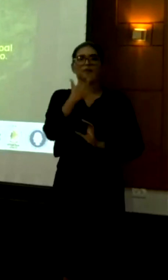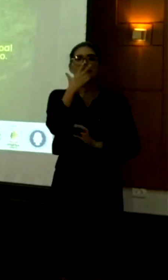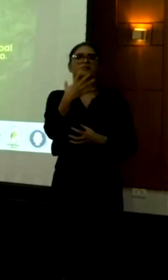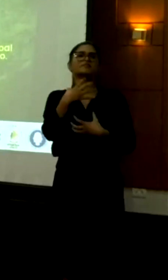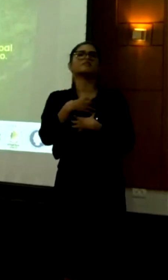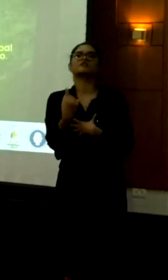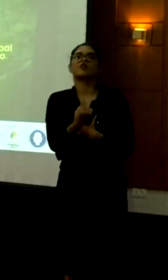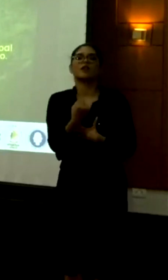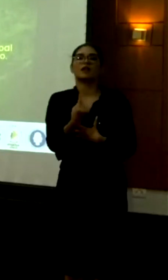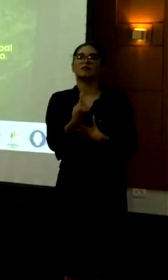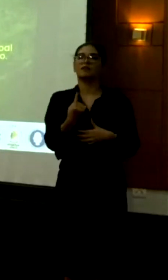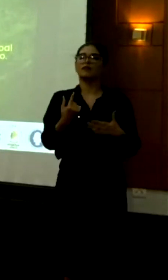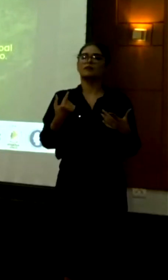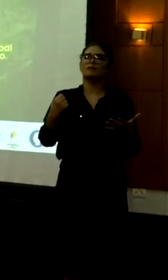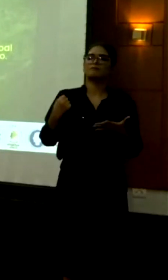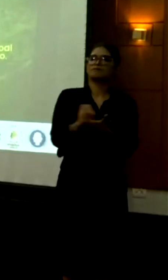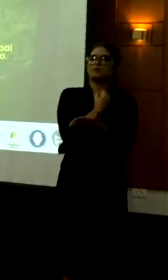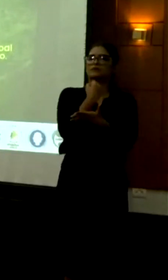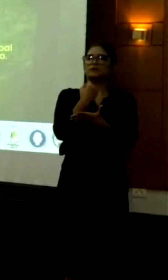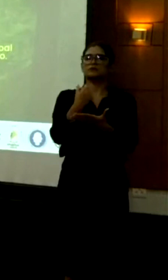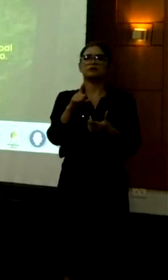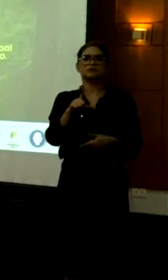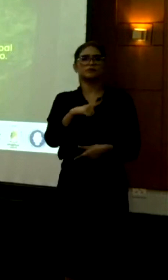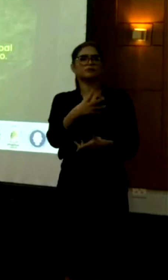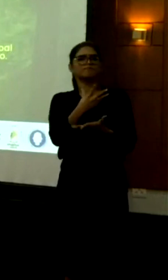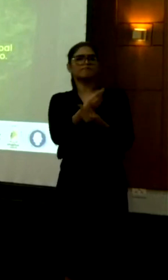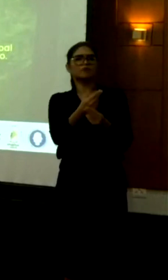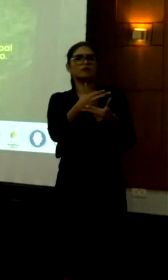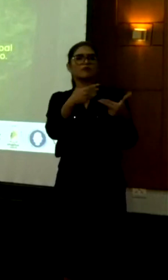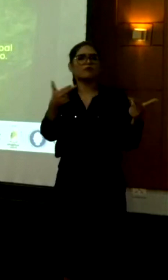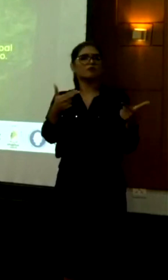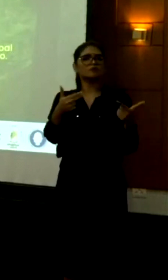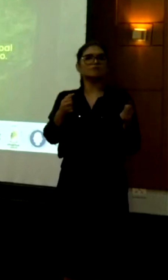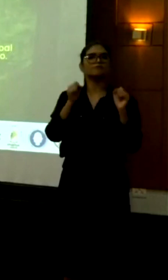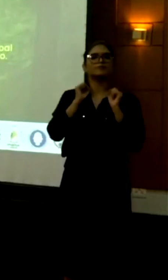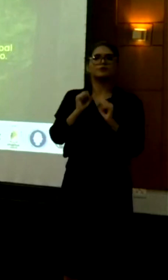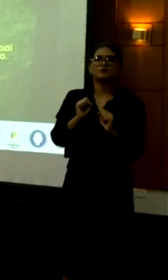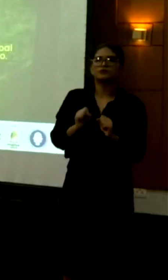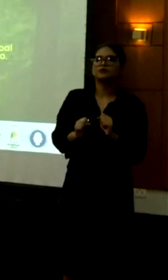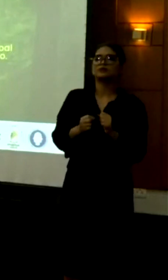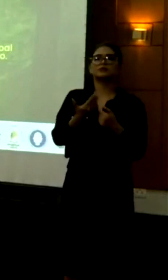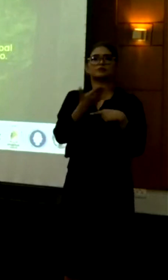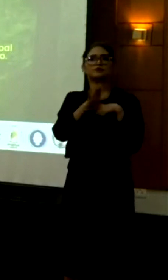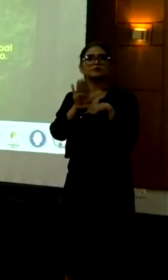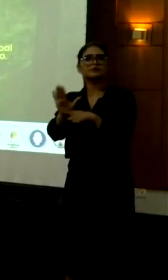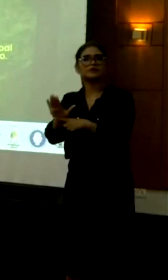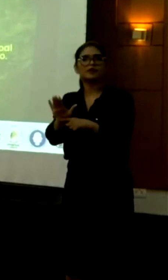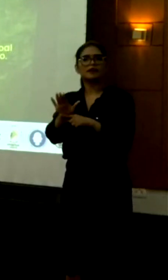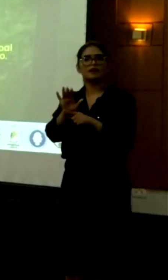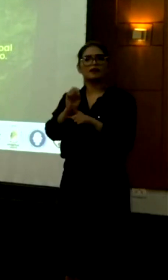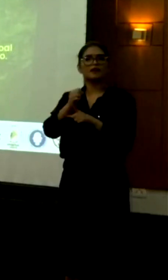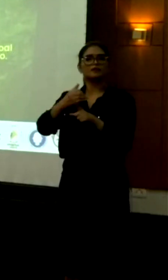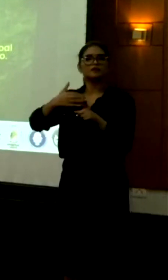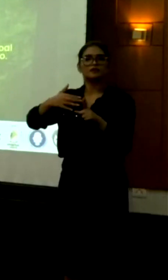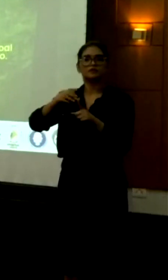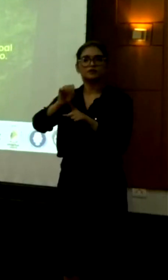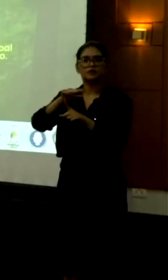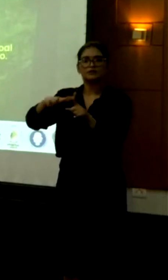well, there are so many things here that this could have a positive repercussion for sustainability but it's not using it the communist event